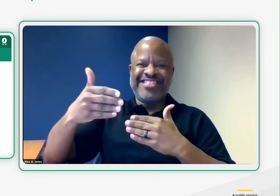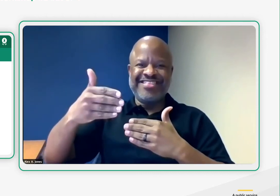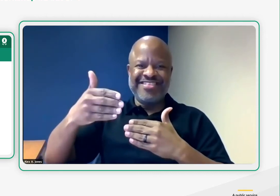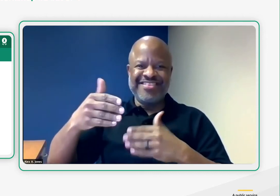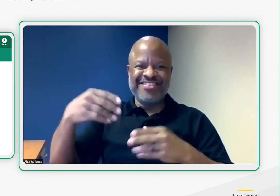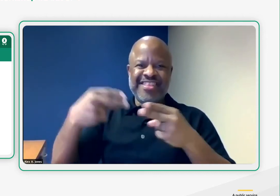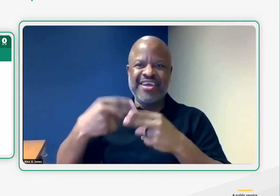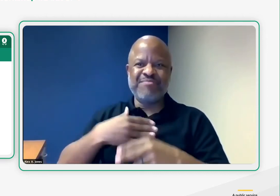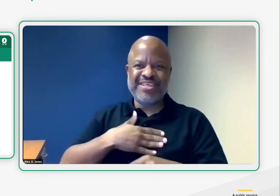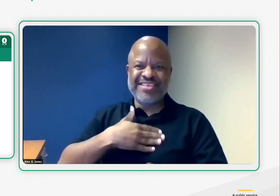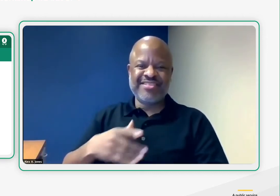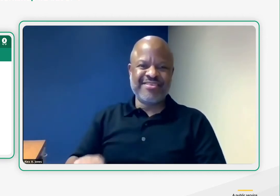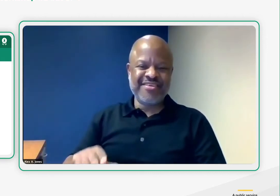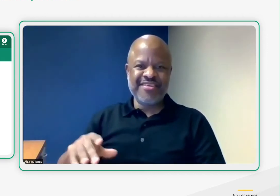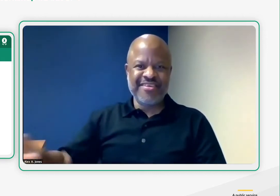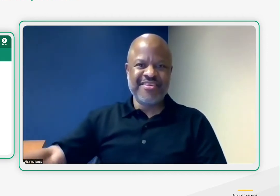Let's go to the next slide.